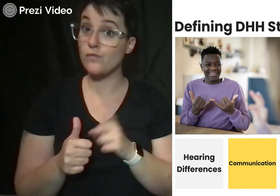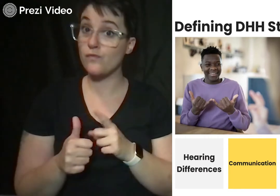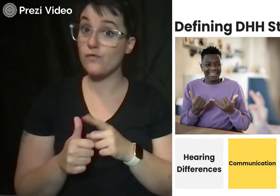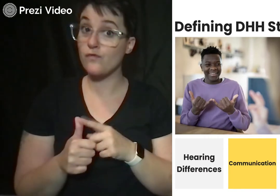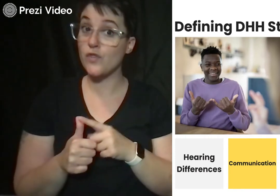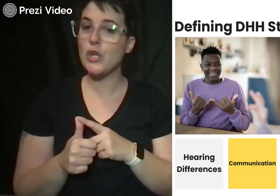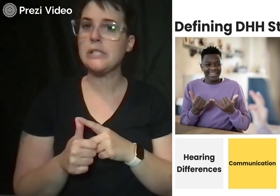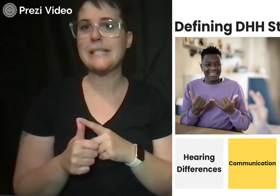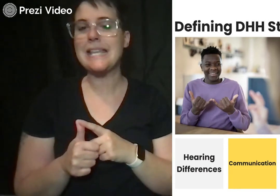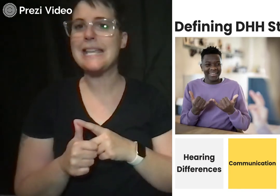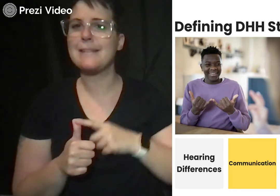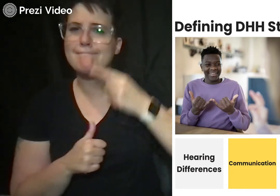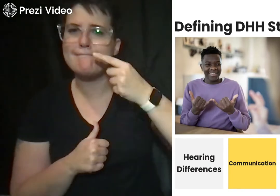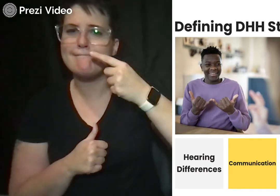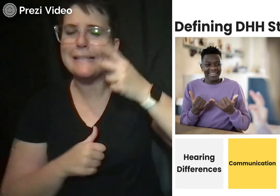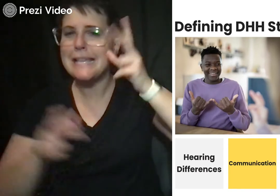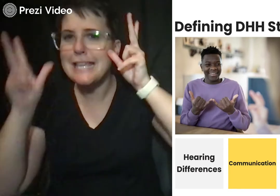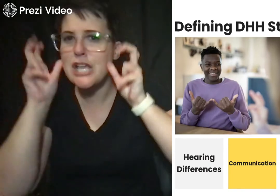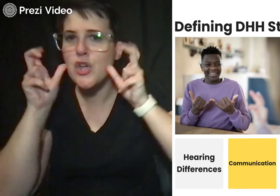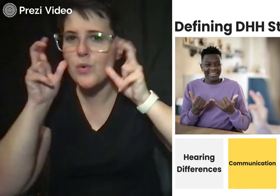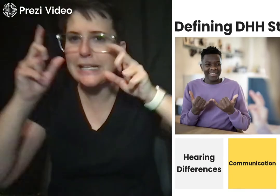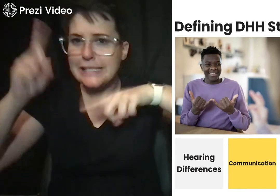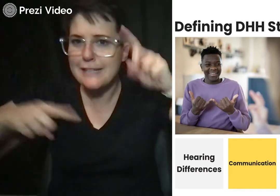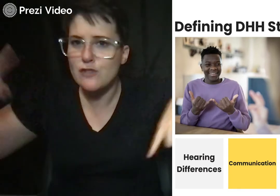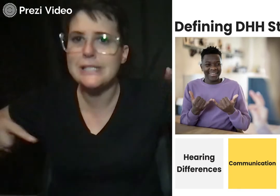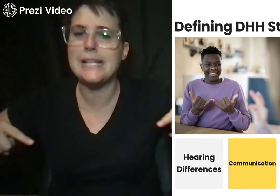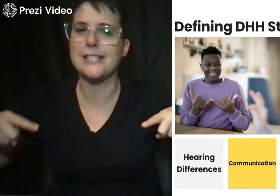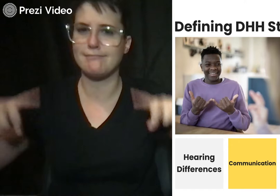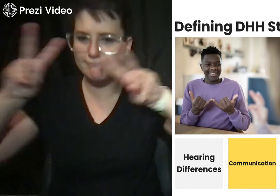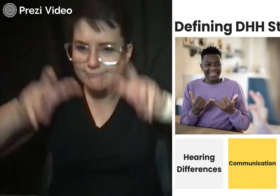Let’s examine hearing differences.